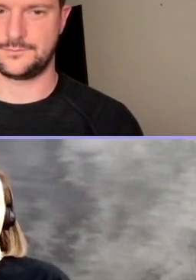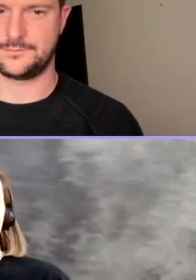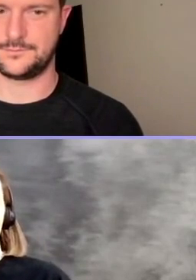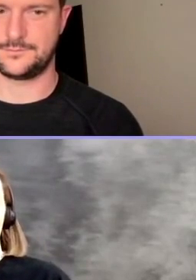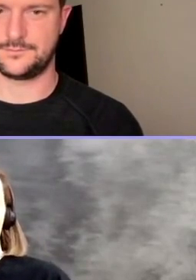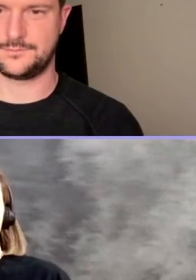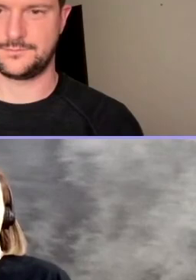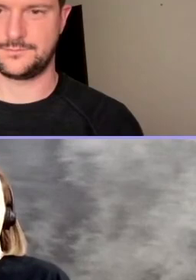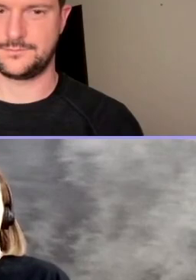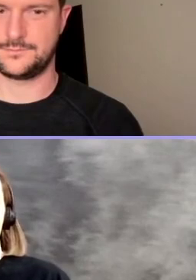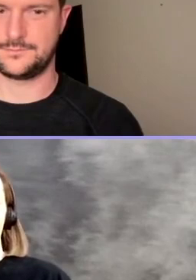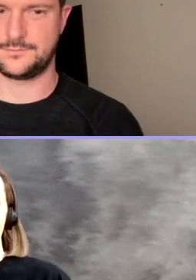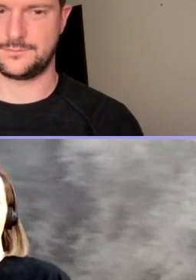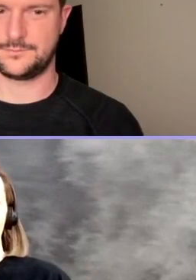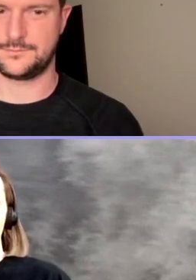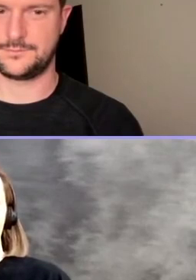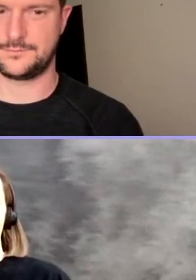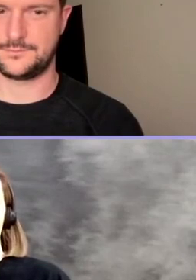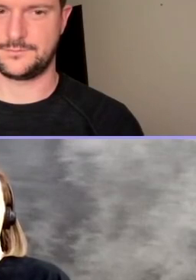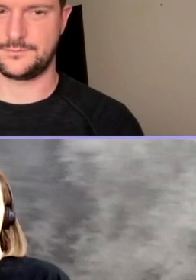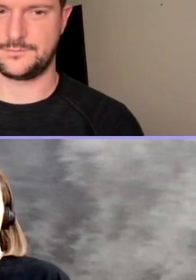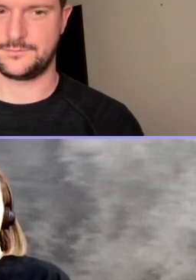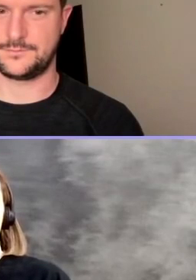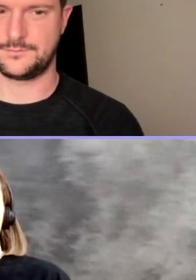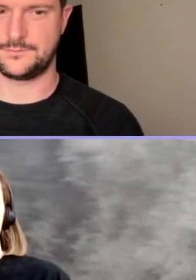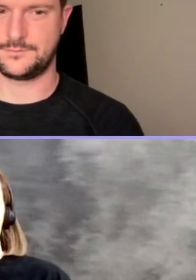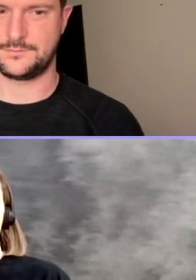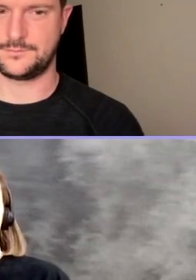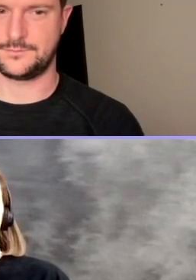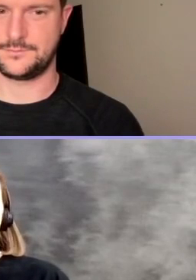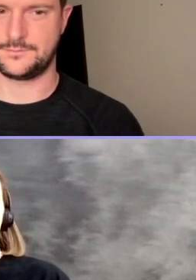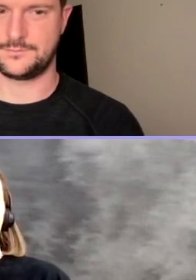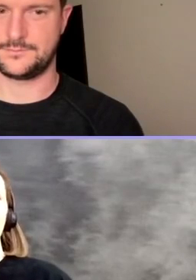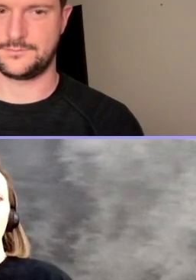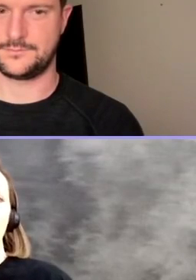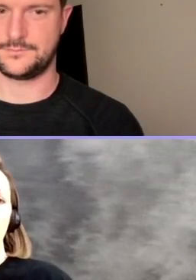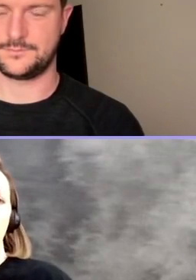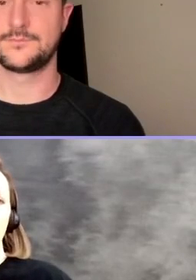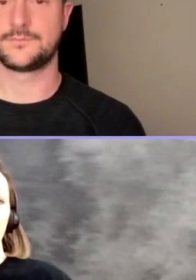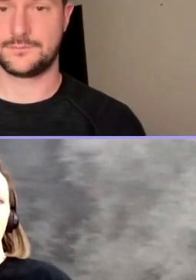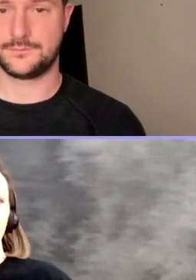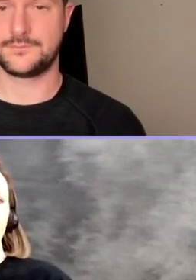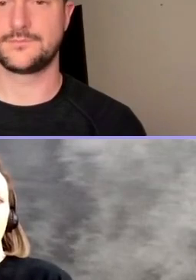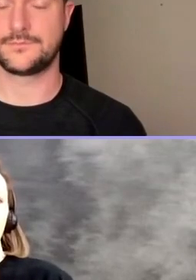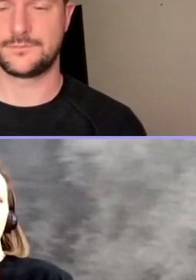of the board that we have. in these few minutes we talked